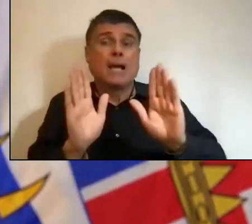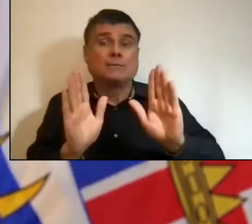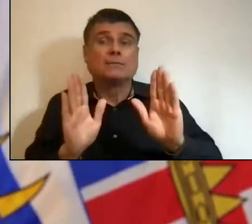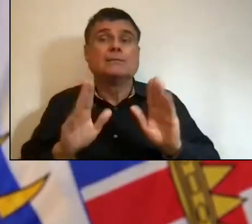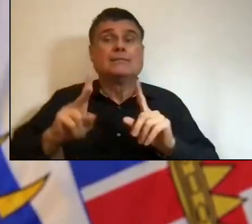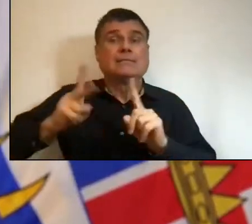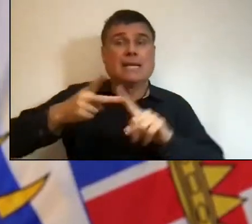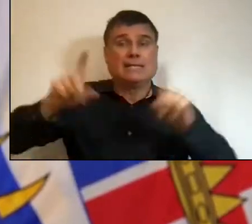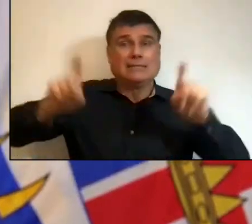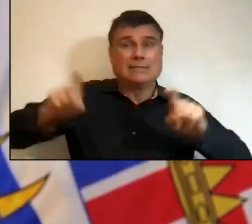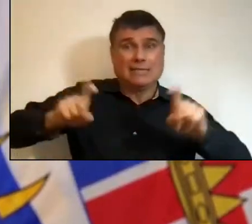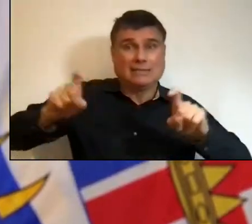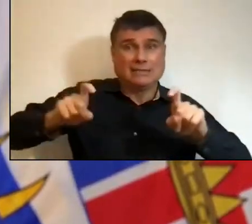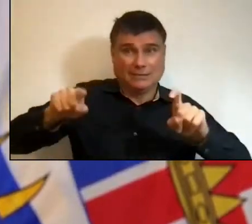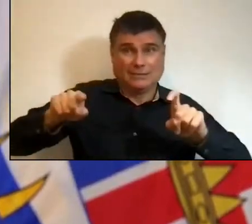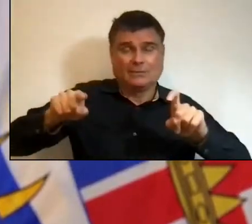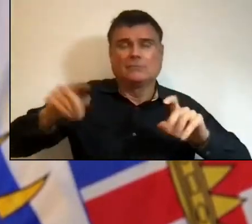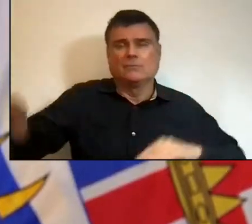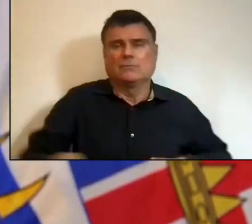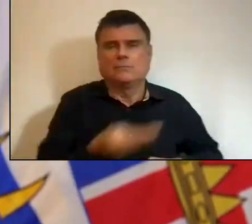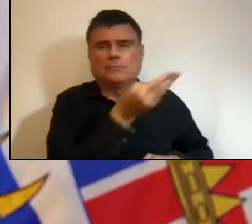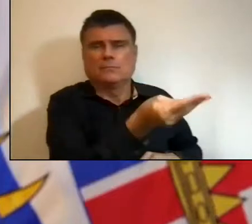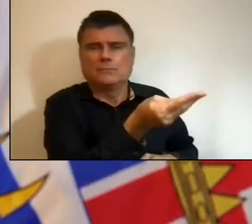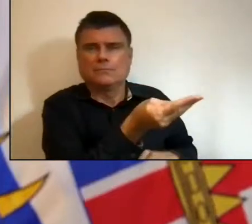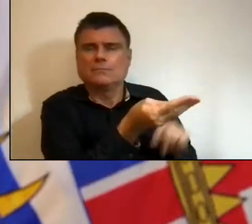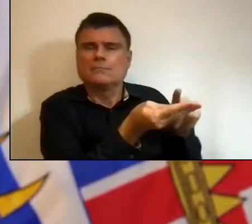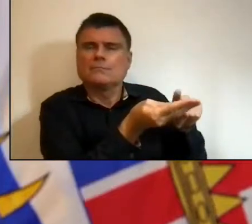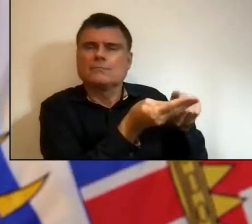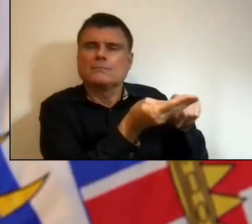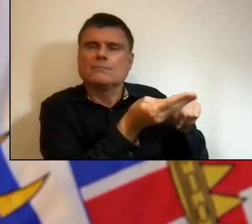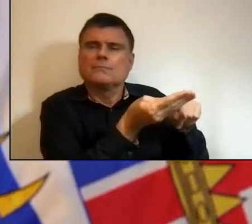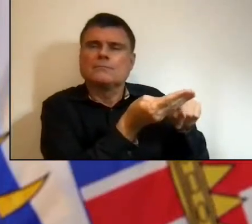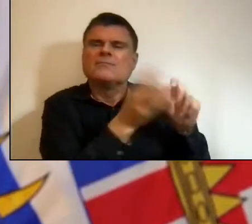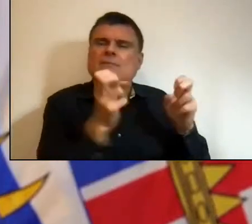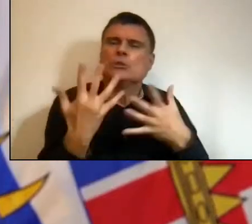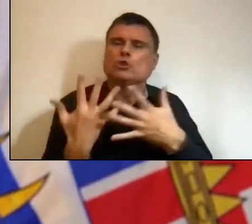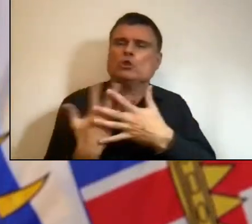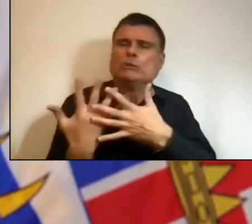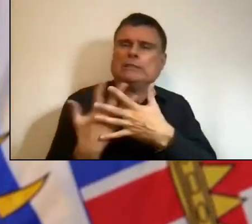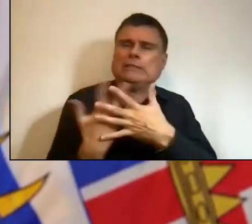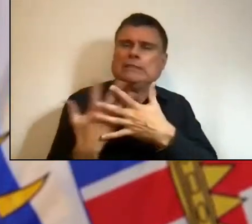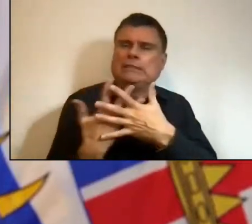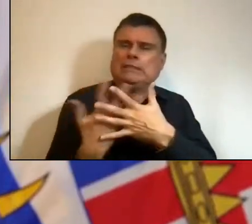what we do is a rapid screen for